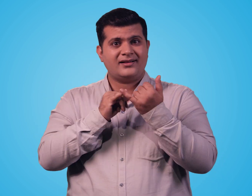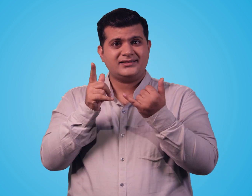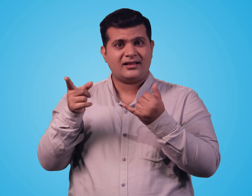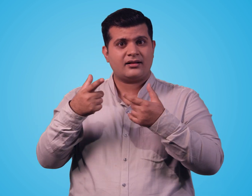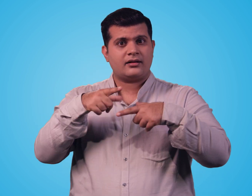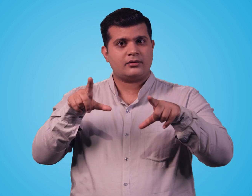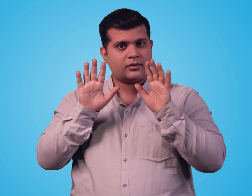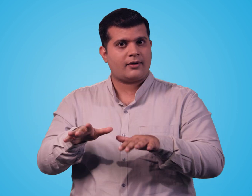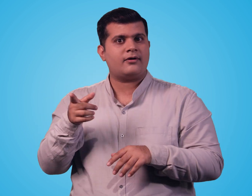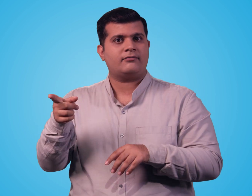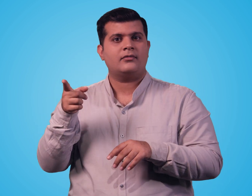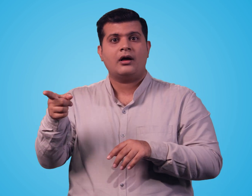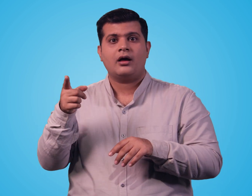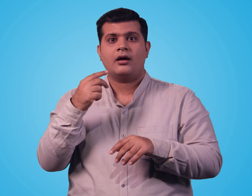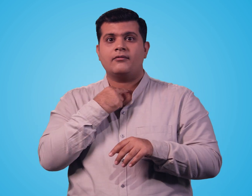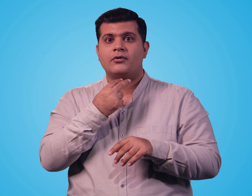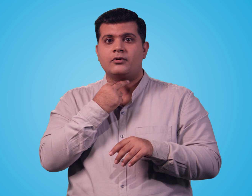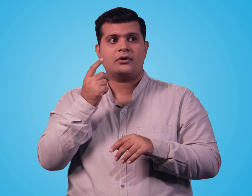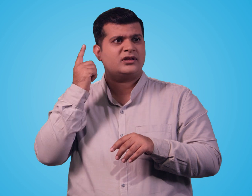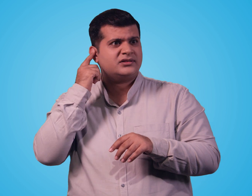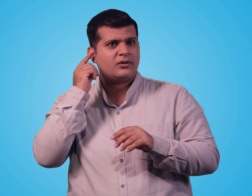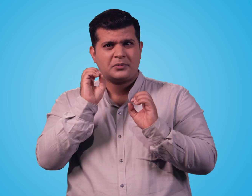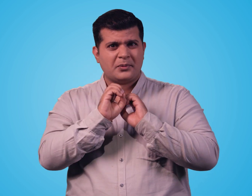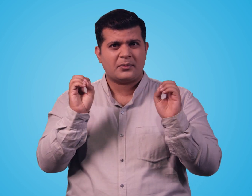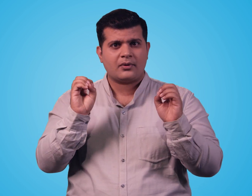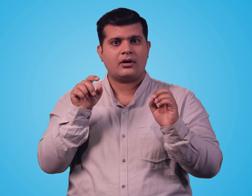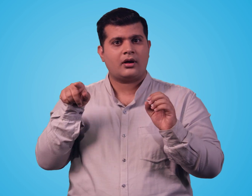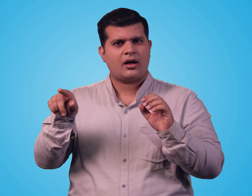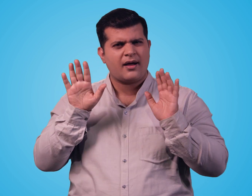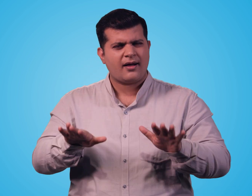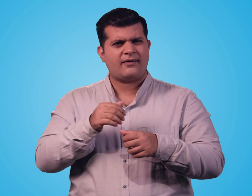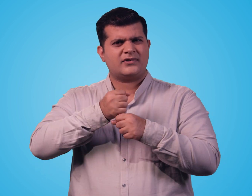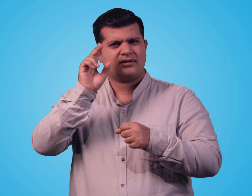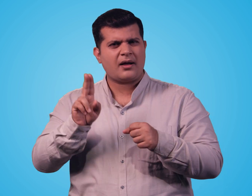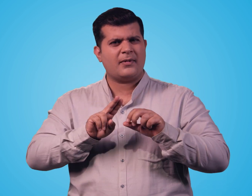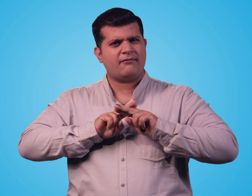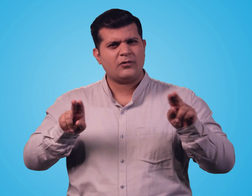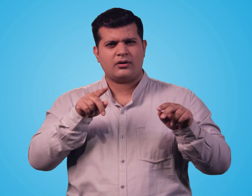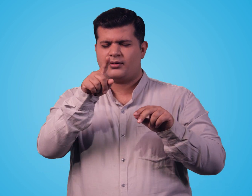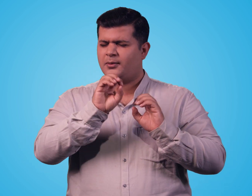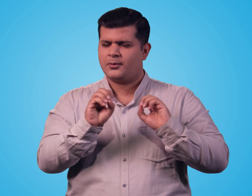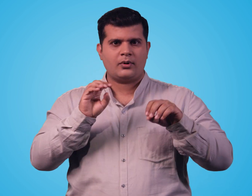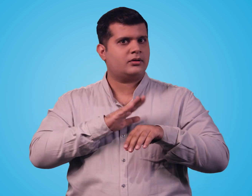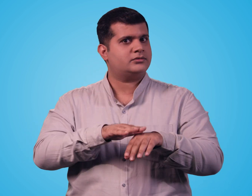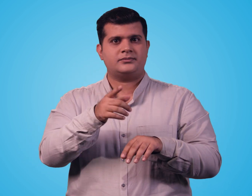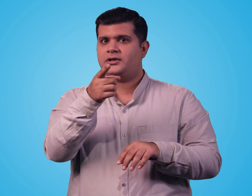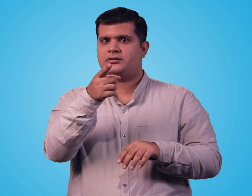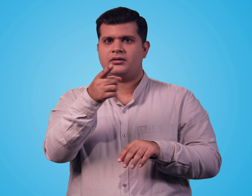ISL is a non-verbal, with its own grammar & syntax. You have never experienced this before.